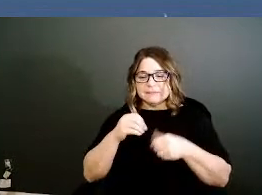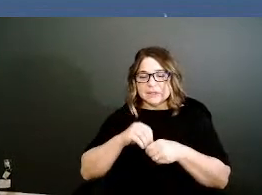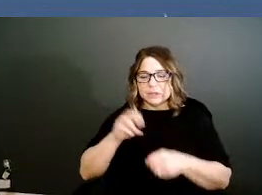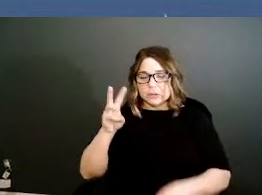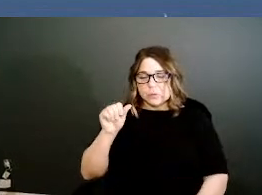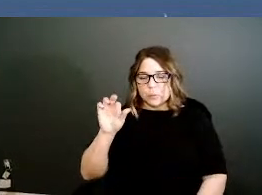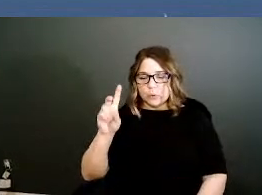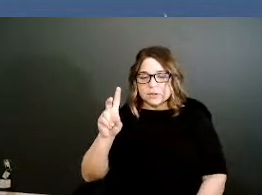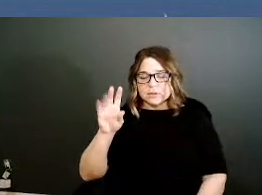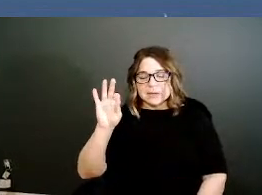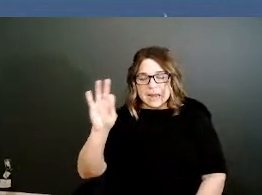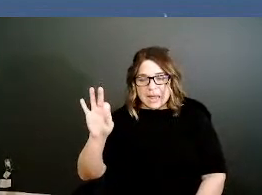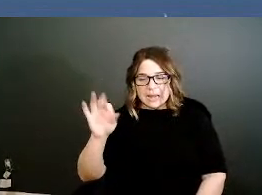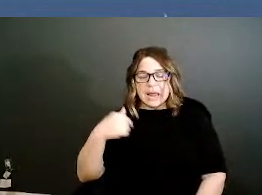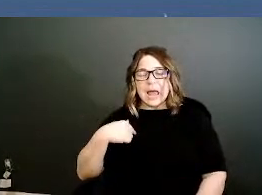SAFETY I CAN'T HELP BUT REFLECT ON THE CRIME WAVE OF